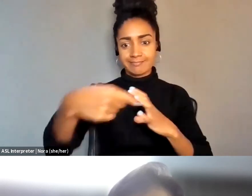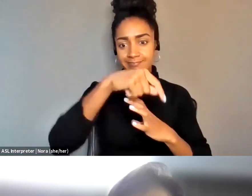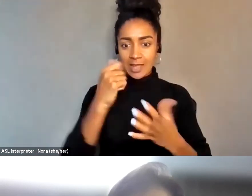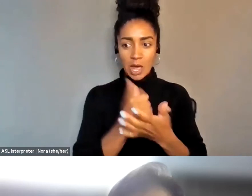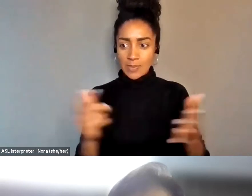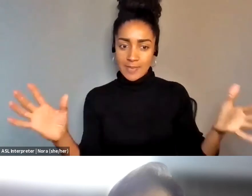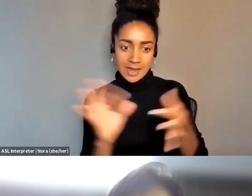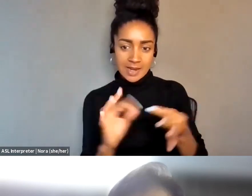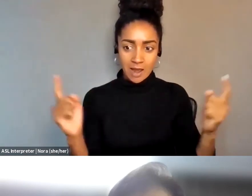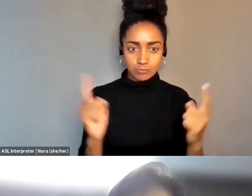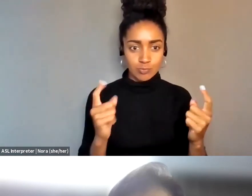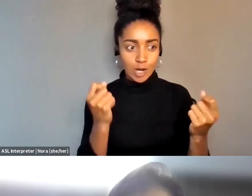I am and will always be grateful for the opportunity to pursue an education and to